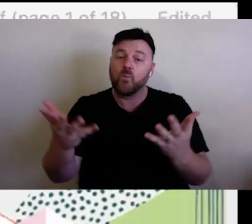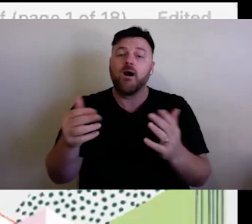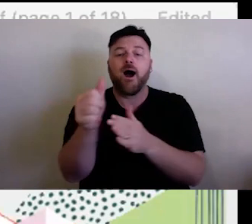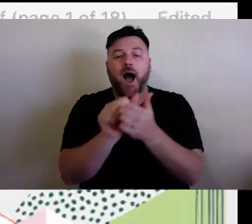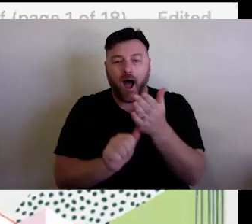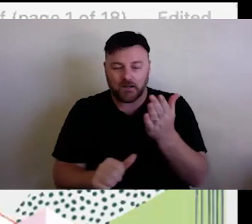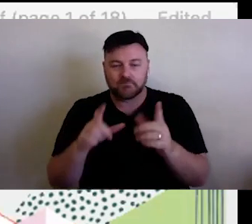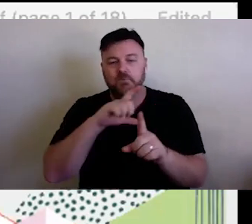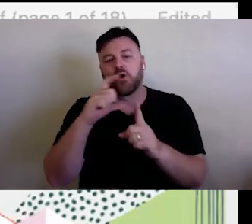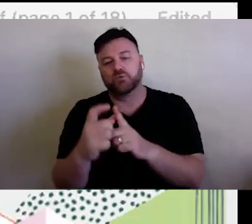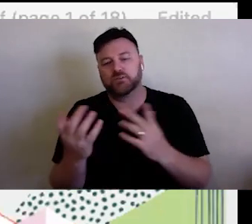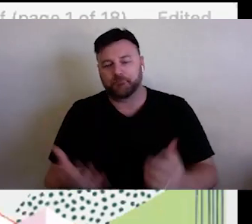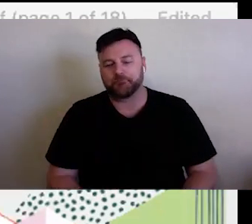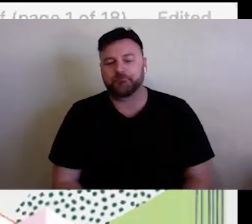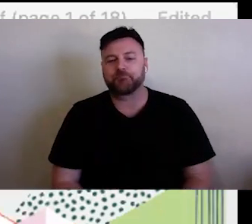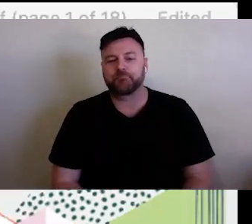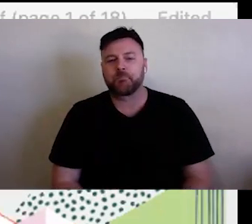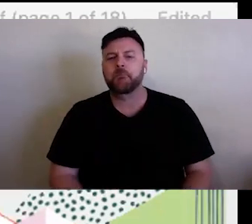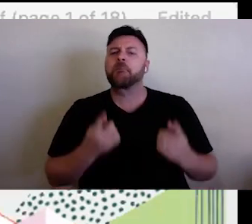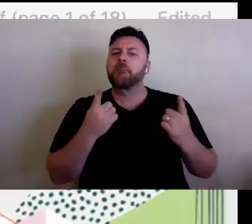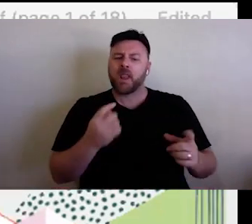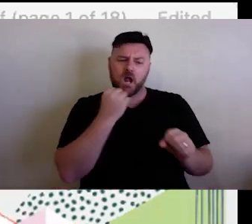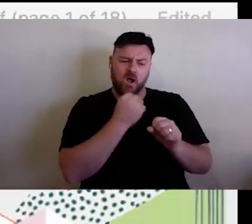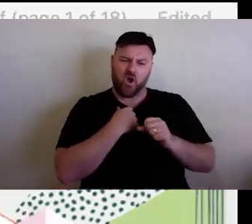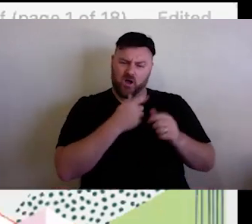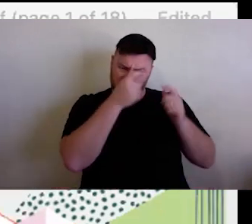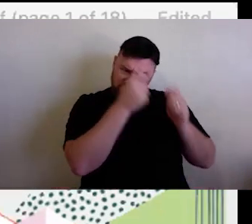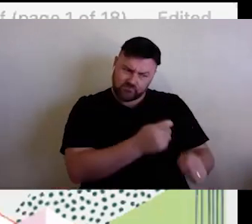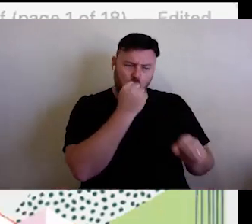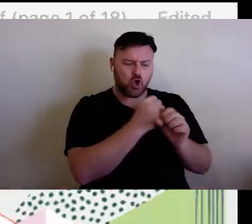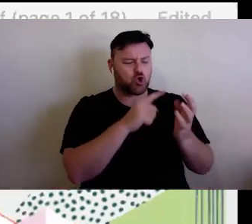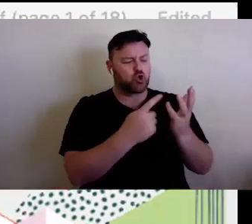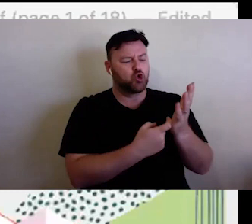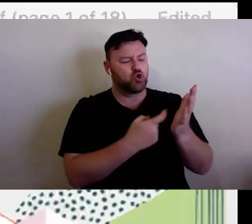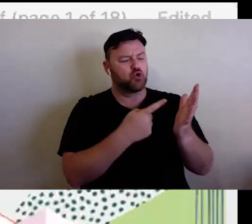Kuringgai people whose lands I now enjoy safety and shelter at this time. I